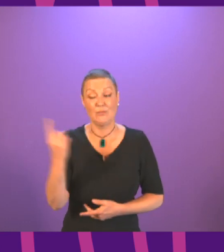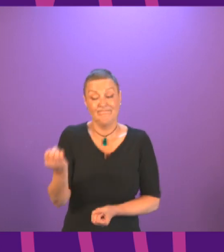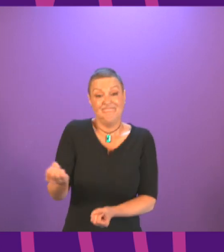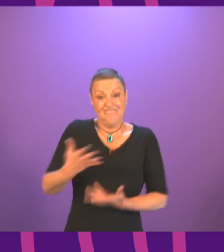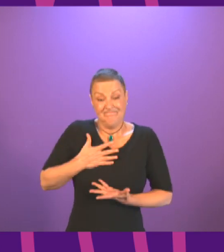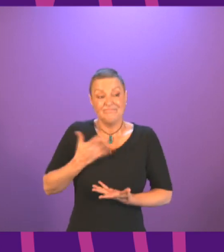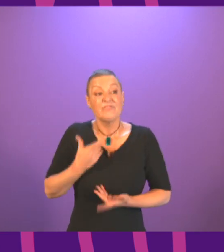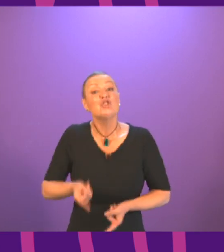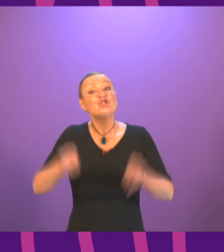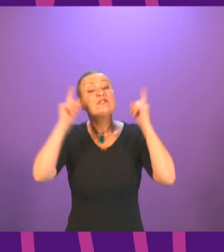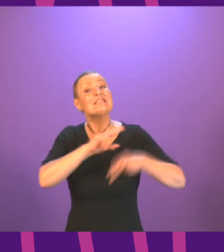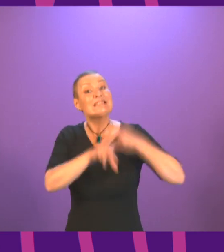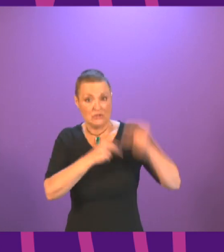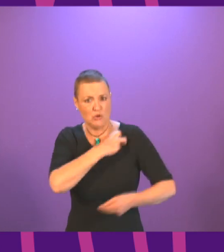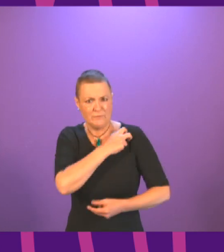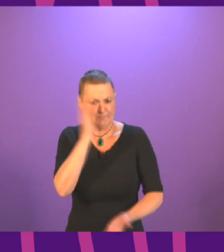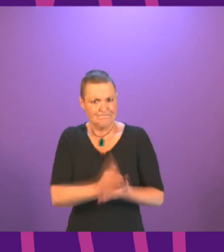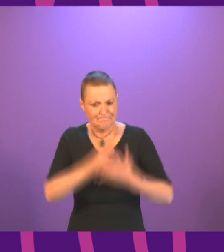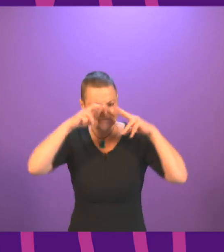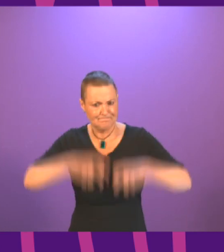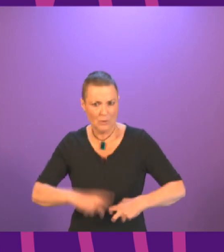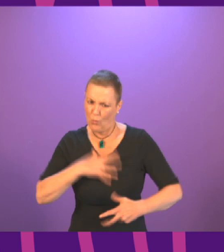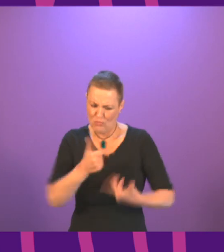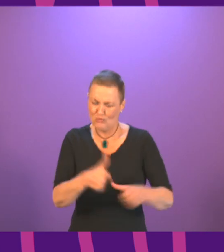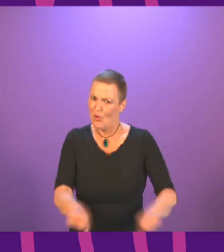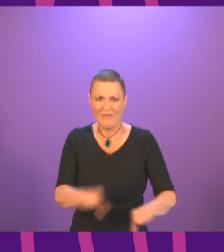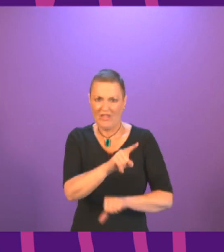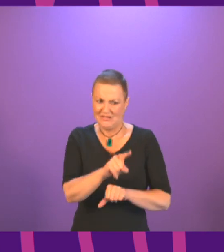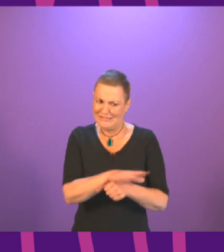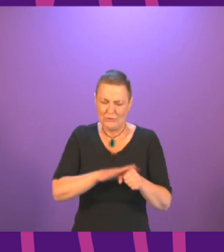attention and the chief nursing officer is urgently looking into it. We want to resolve